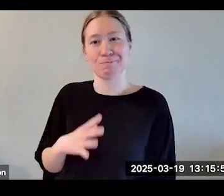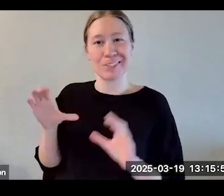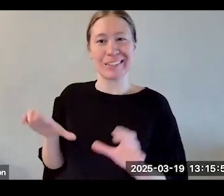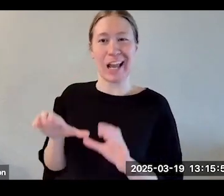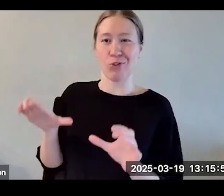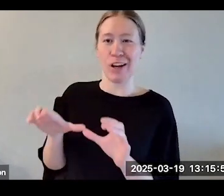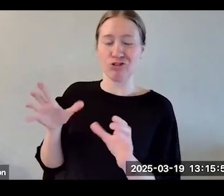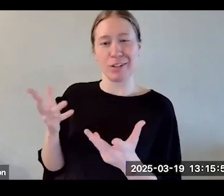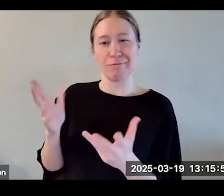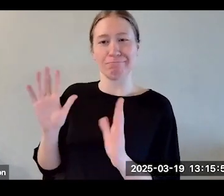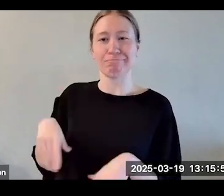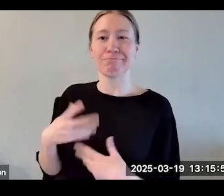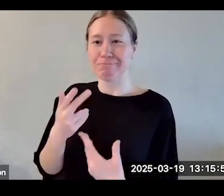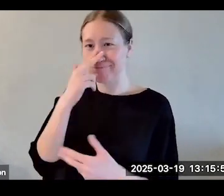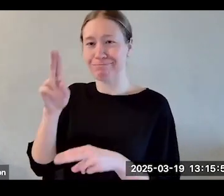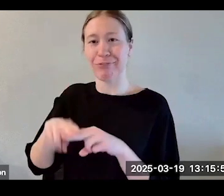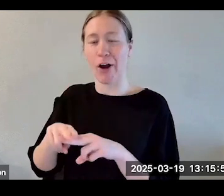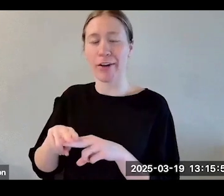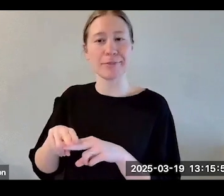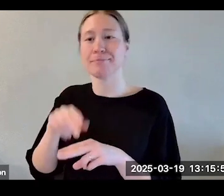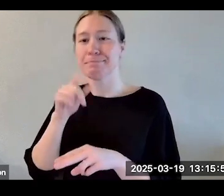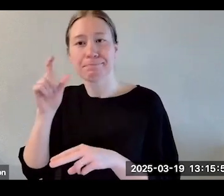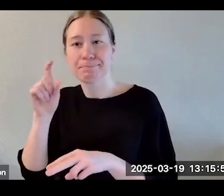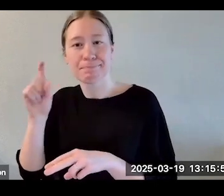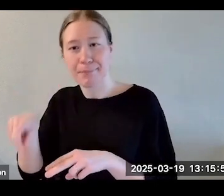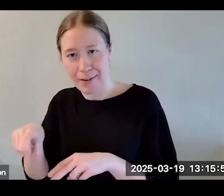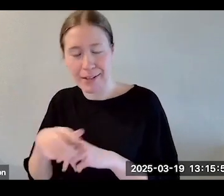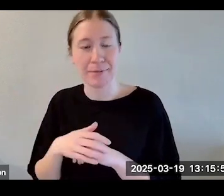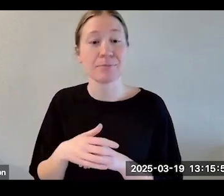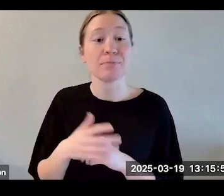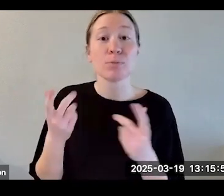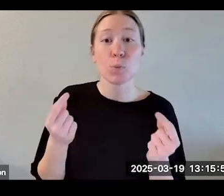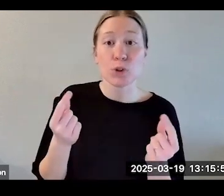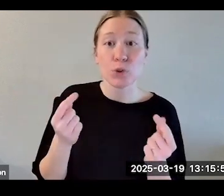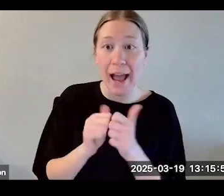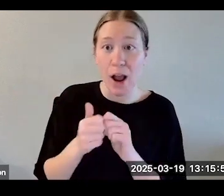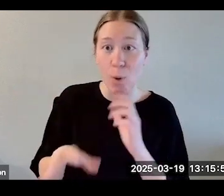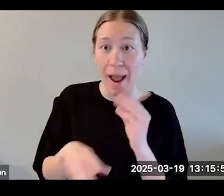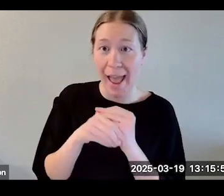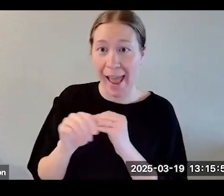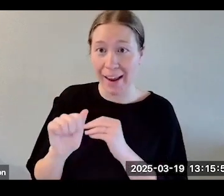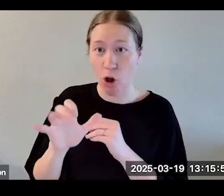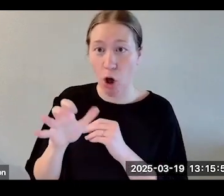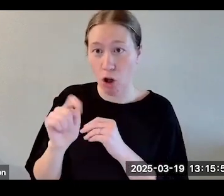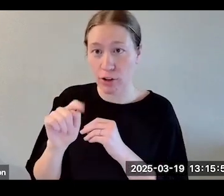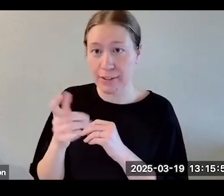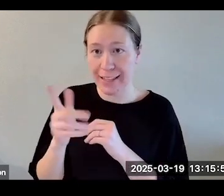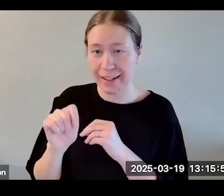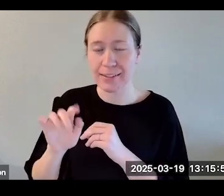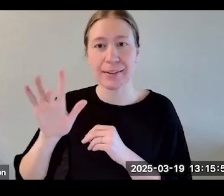you can typically just select the image, right-click it, and hit View or Edit Alt Text.